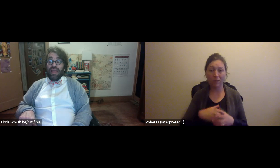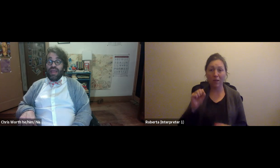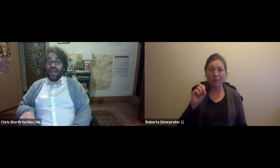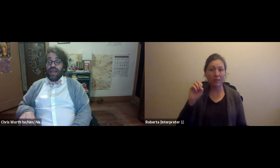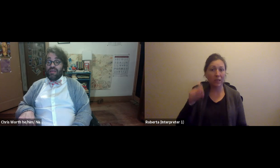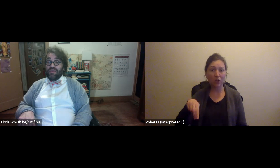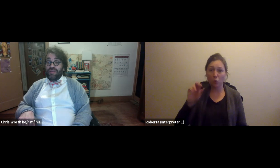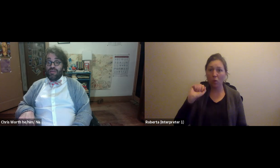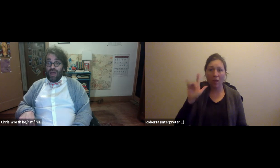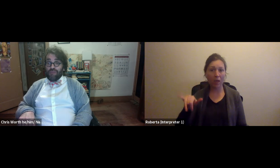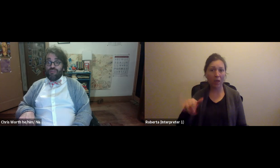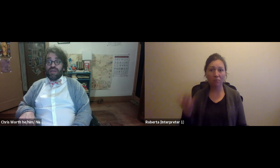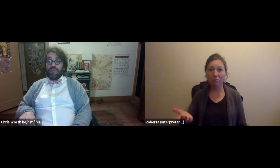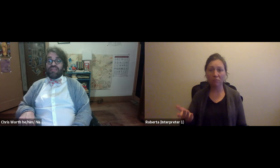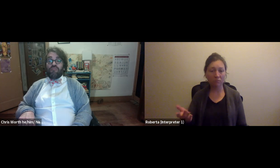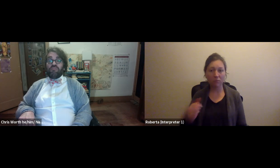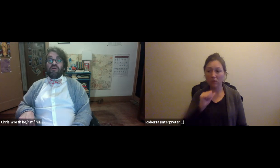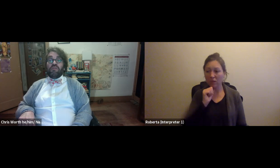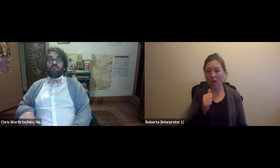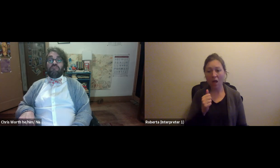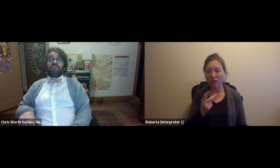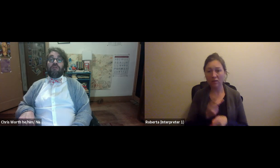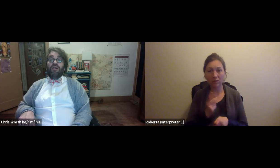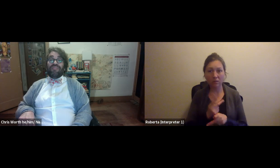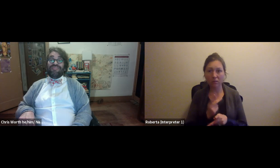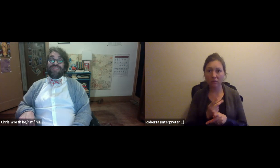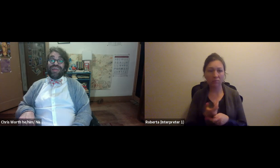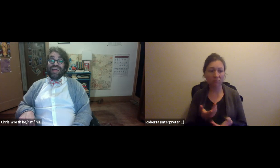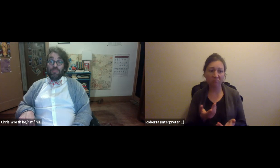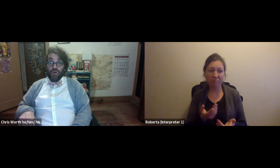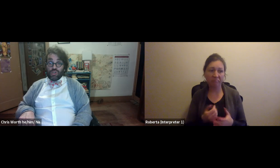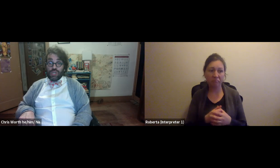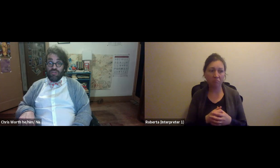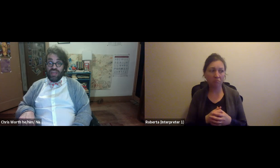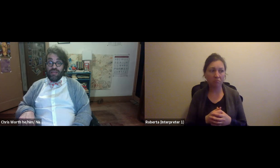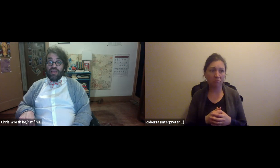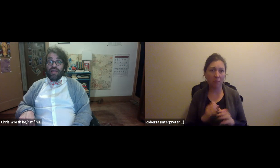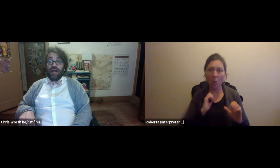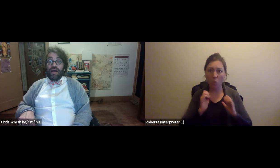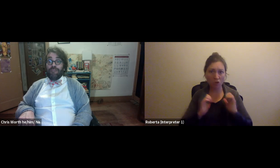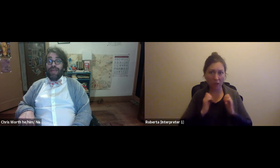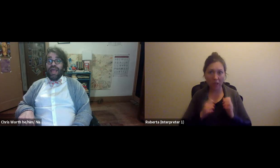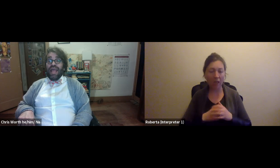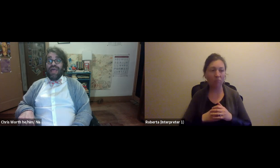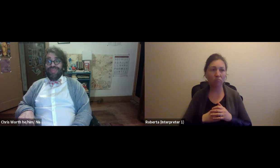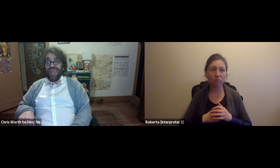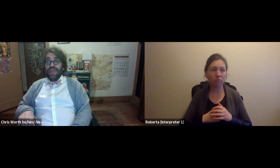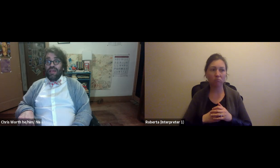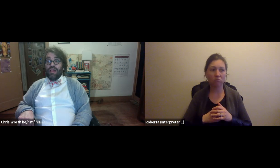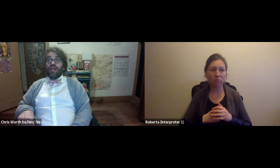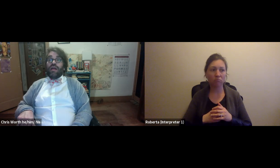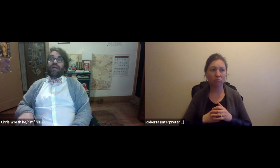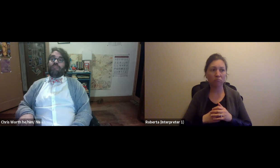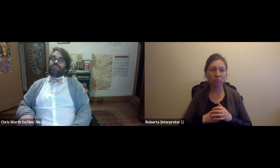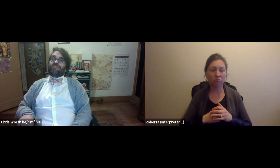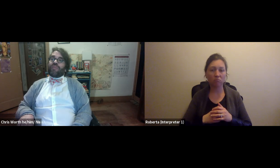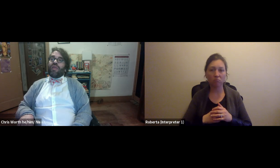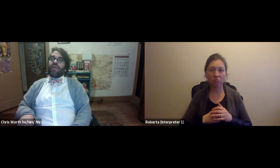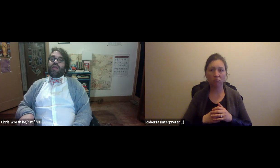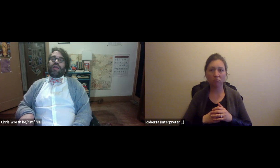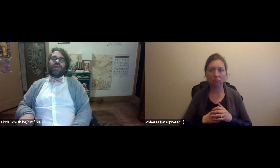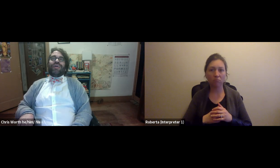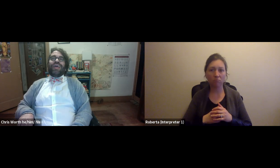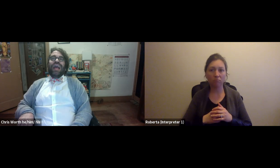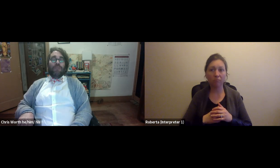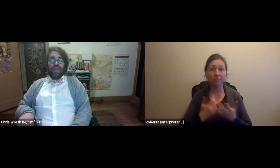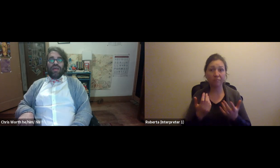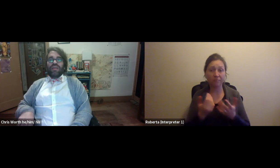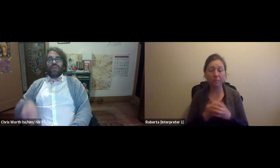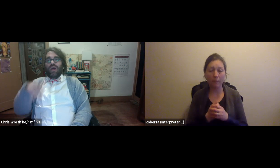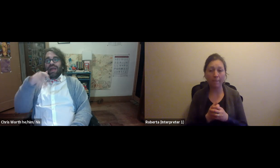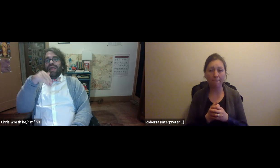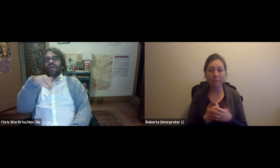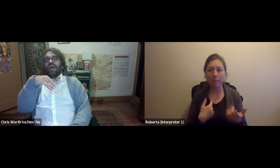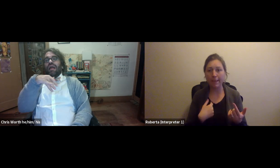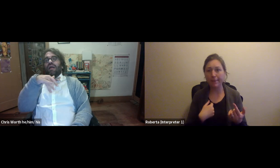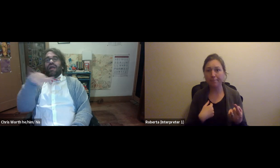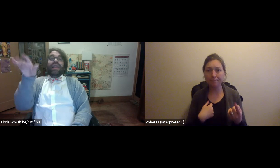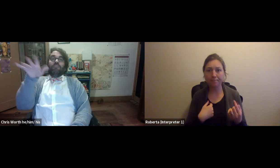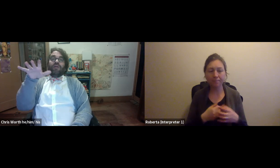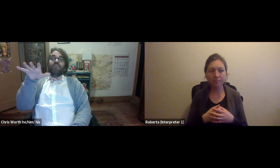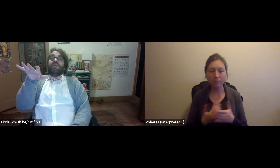and not treating myself very well emotionally. And then, I went, again I'm going to be messy,